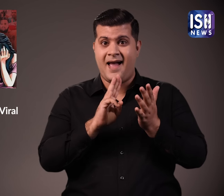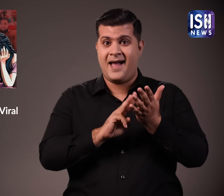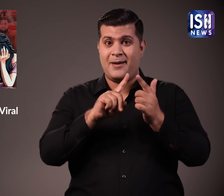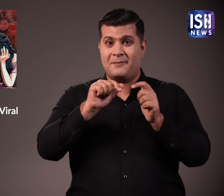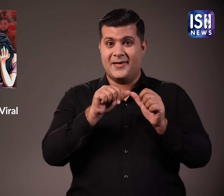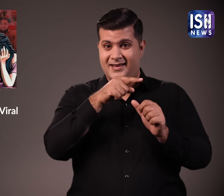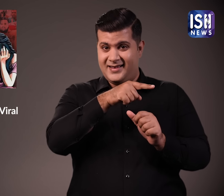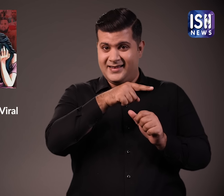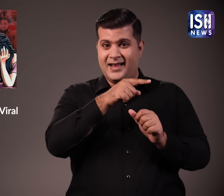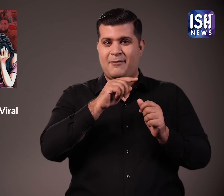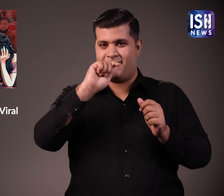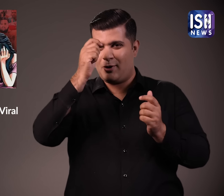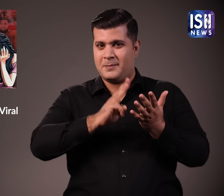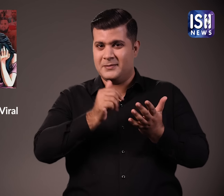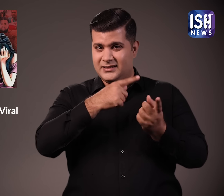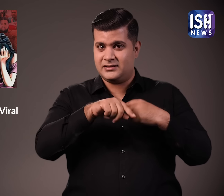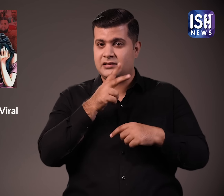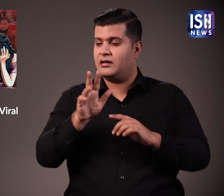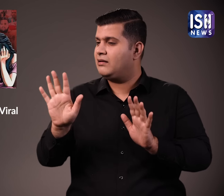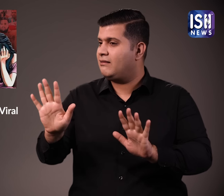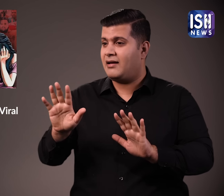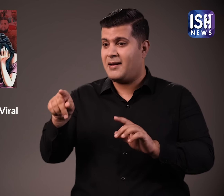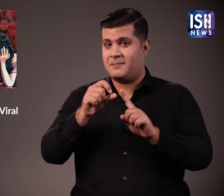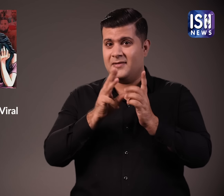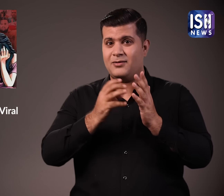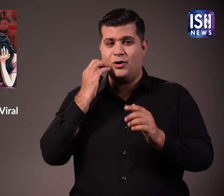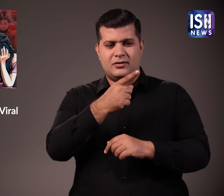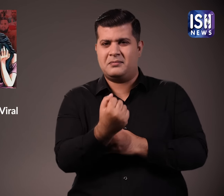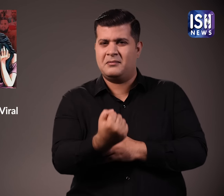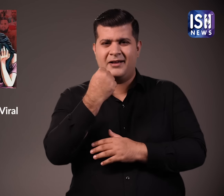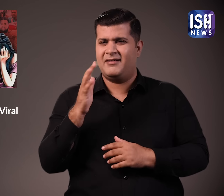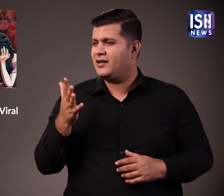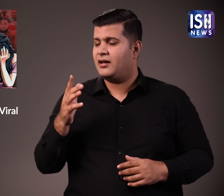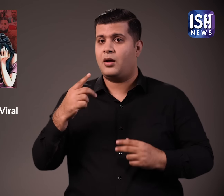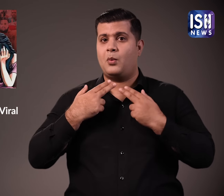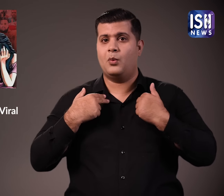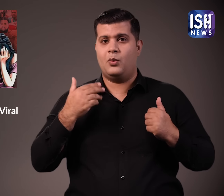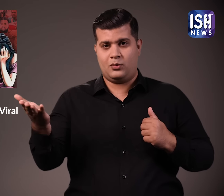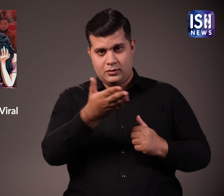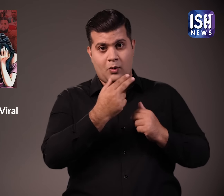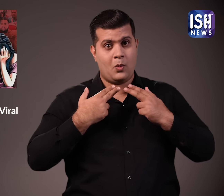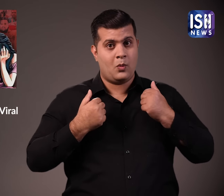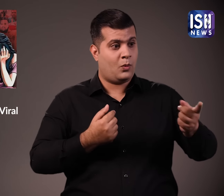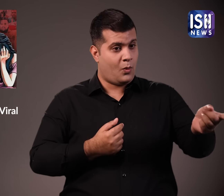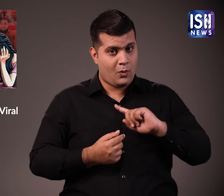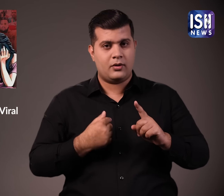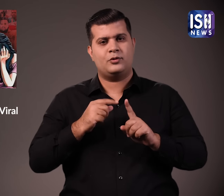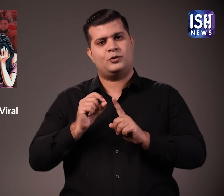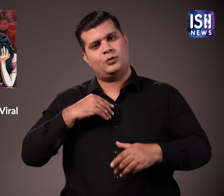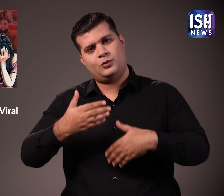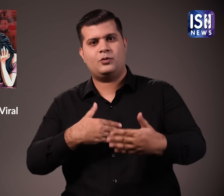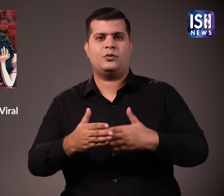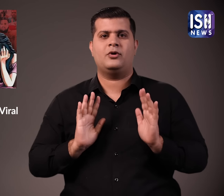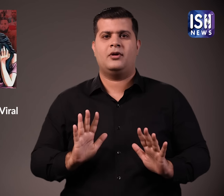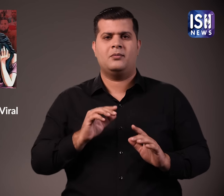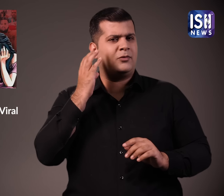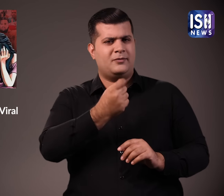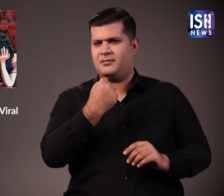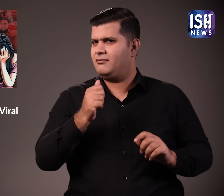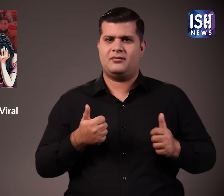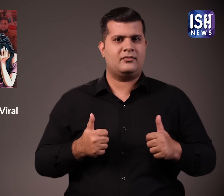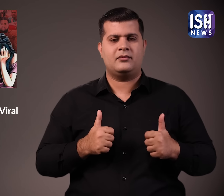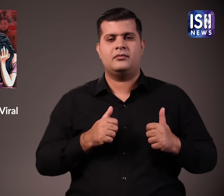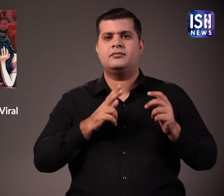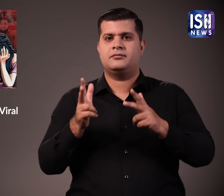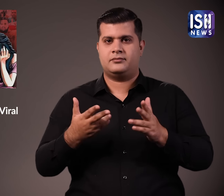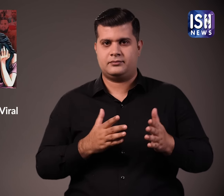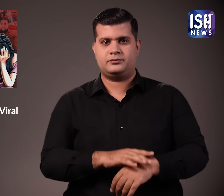MEA added the centre cannot revocate Prajwal's diplomatic passport. It can occur only with a court order.